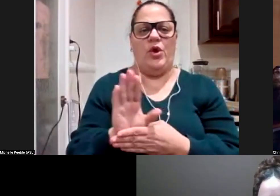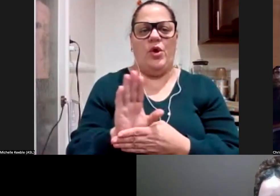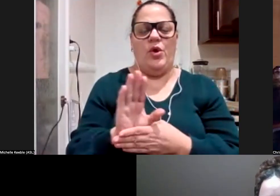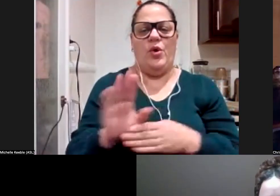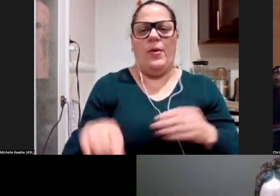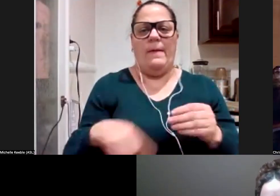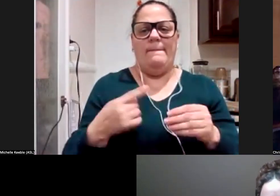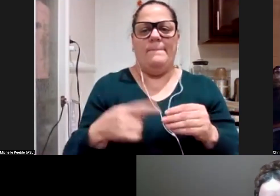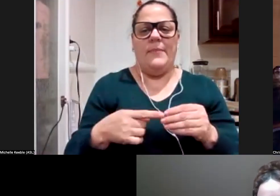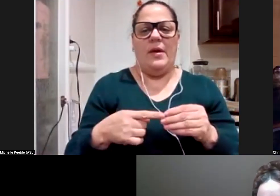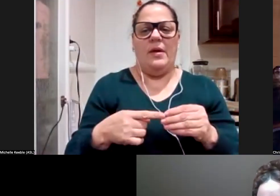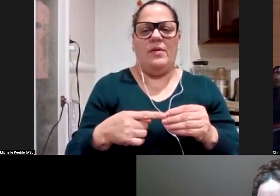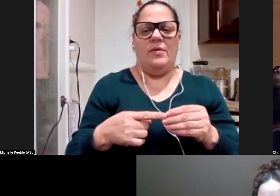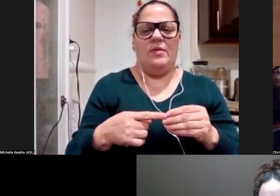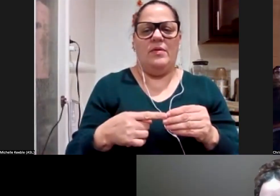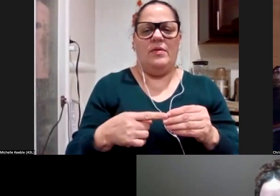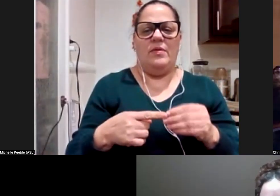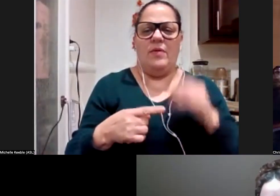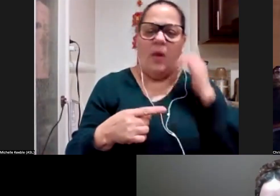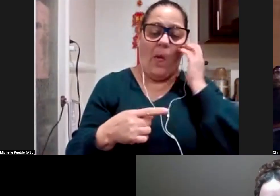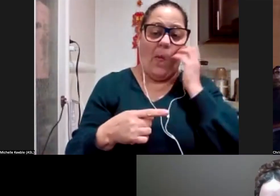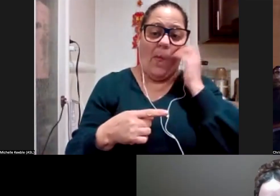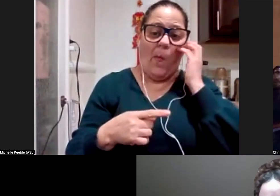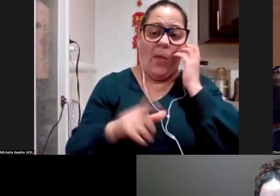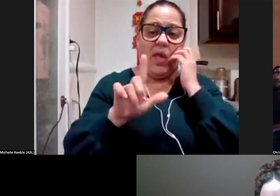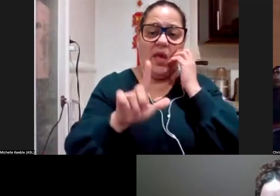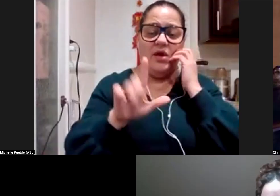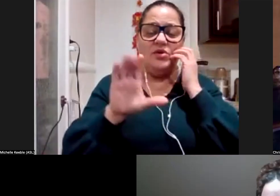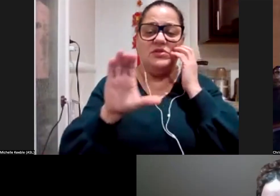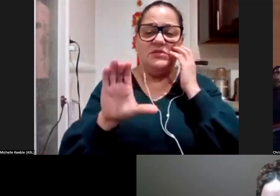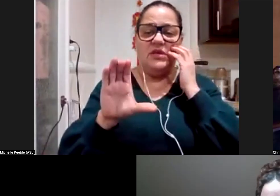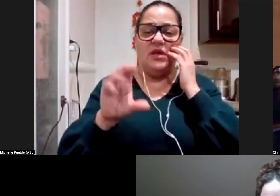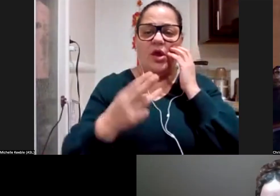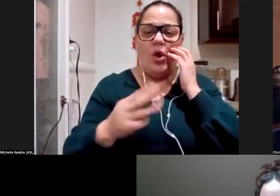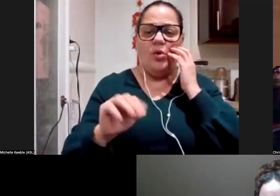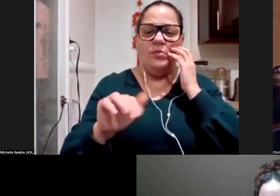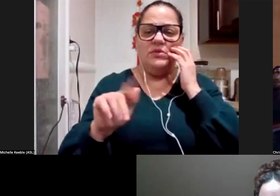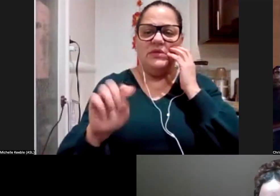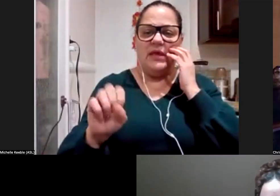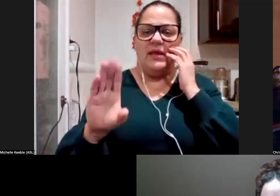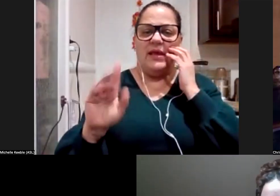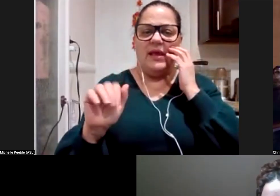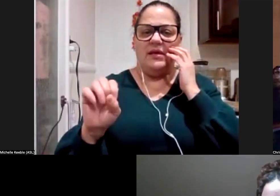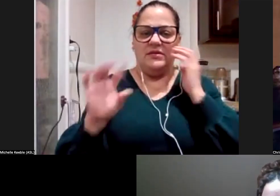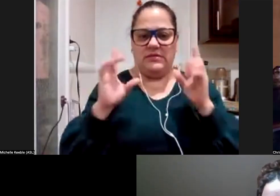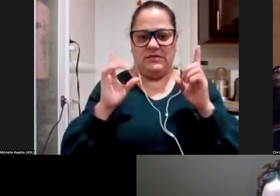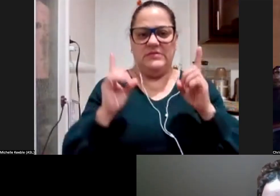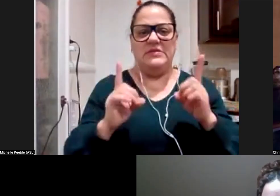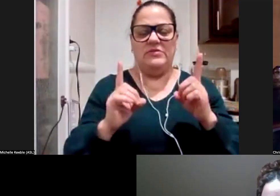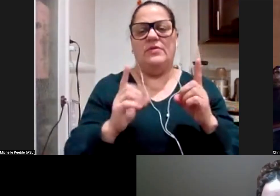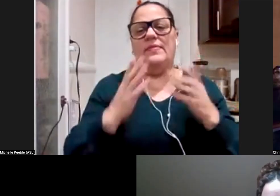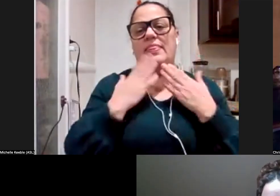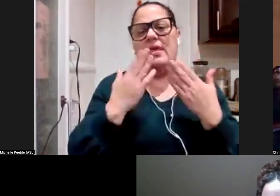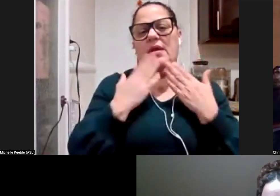um about you know LC Olmstead case and decision. [GROVER] I see. Okay. Thank you.